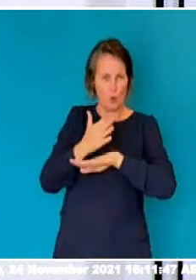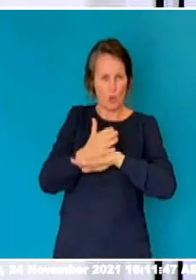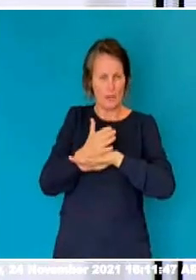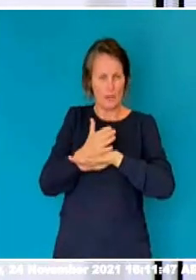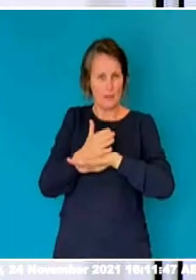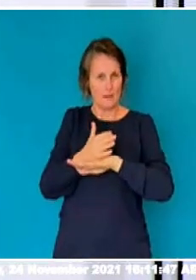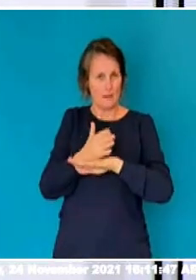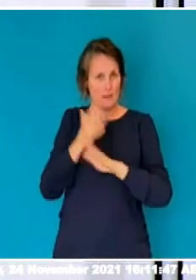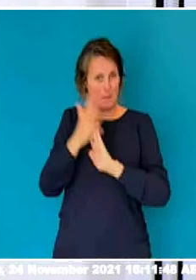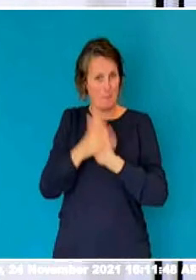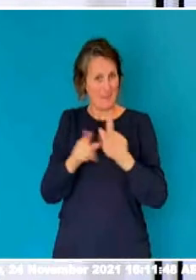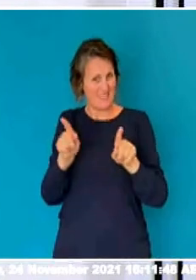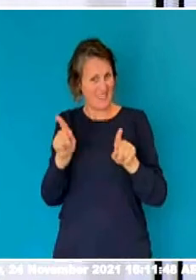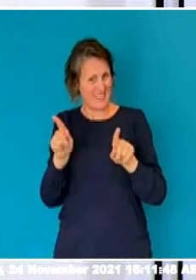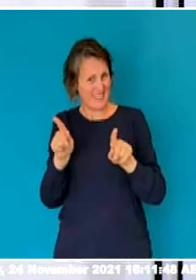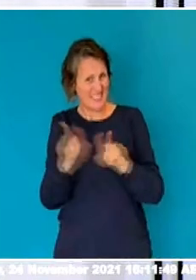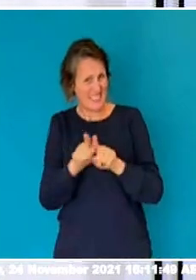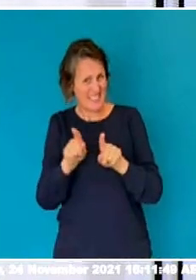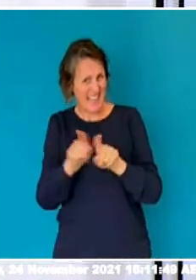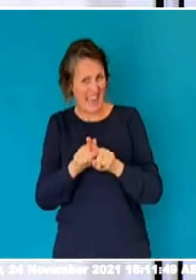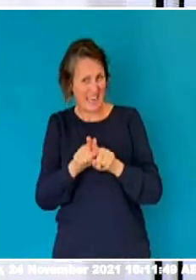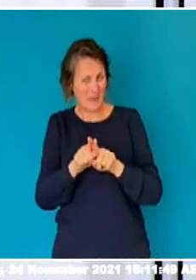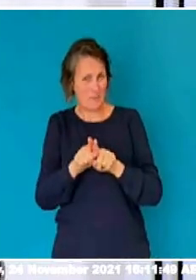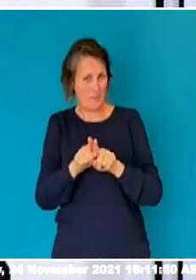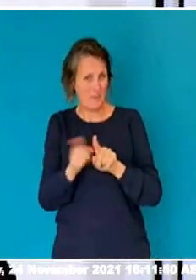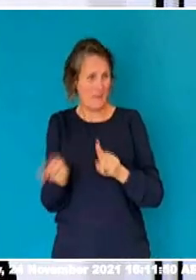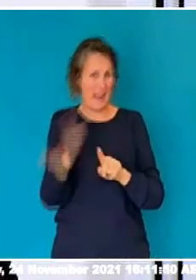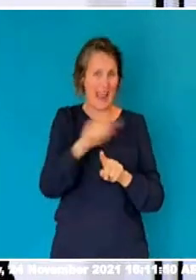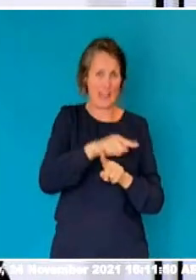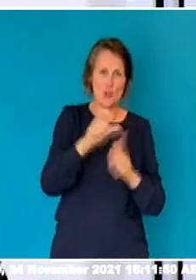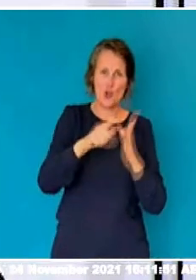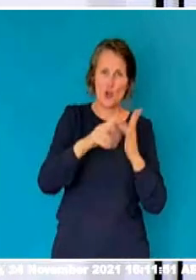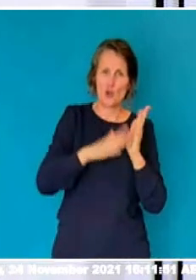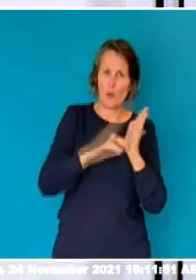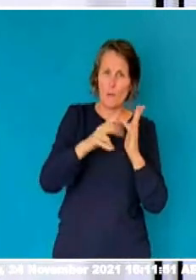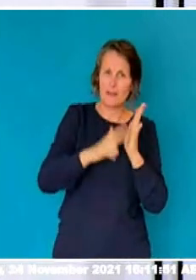we see in that paragraph "Common Employment Adjustments", that's the same kinds of things